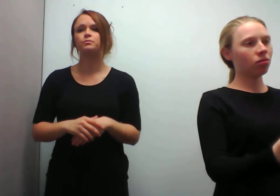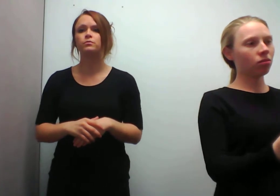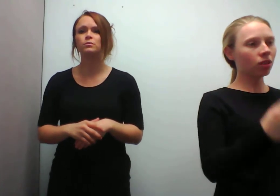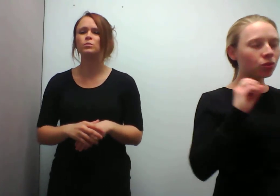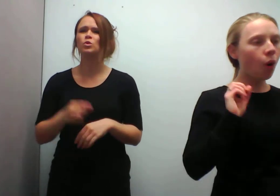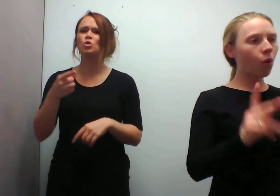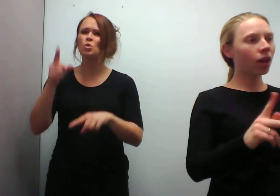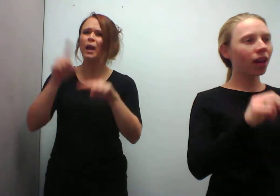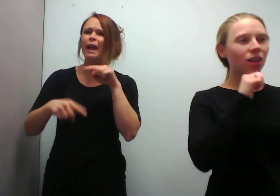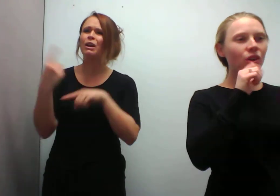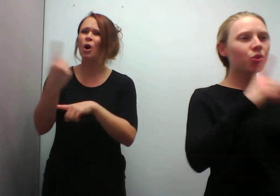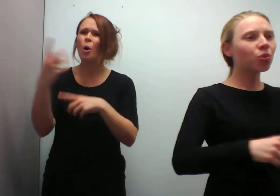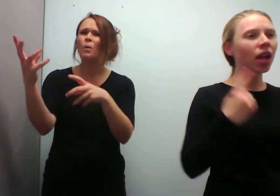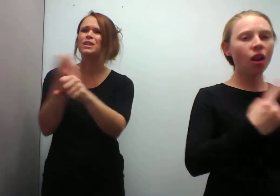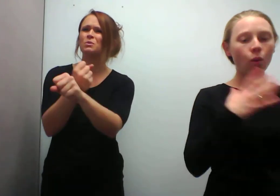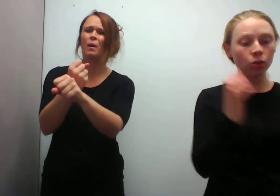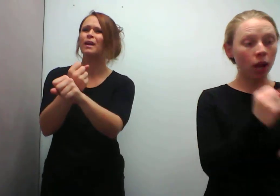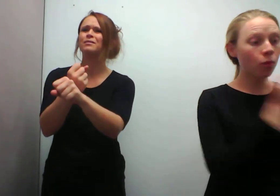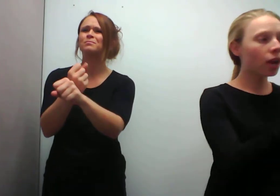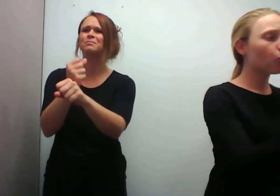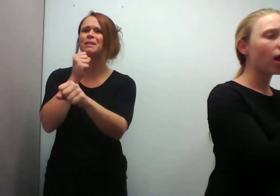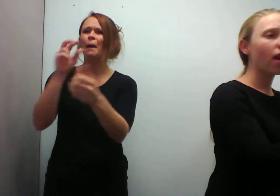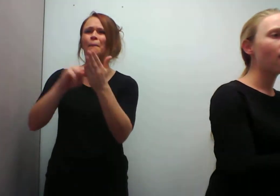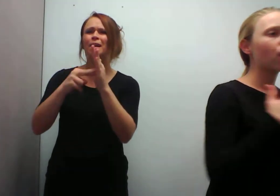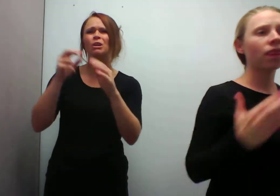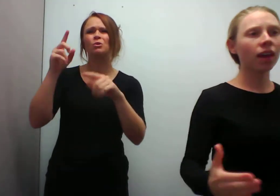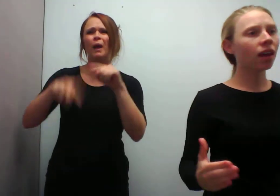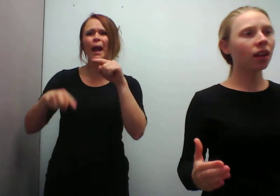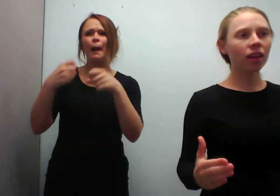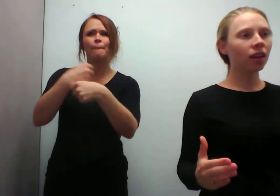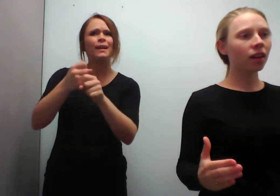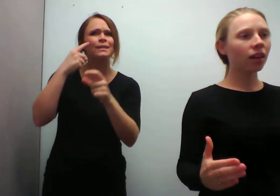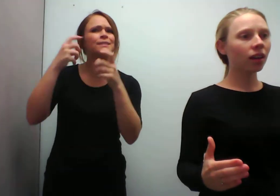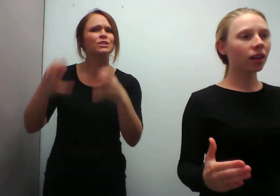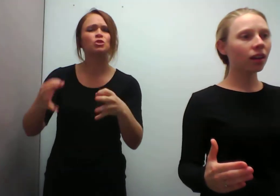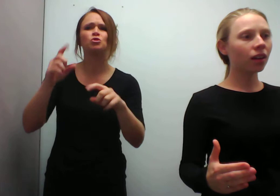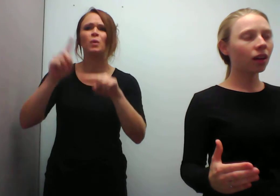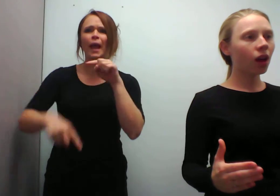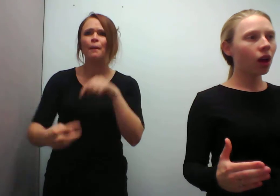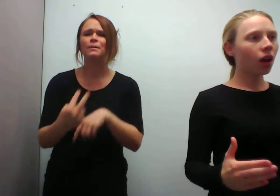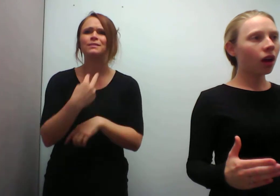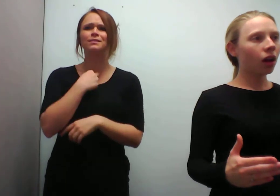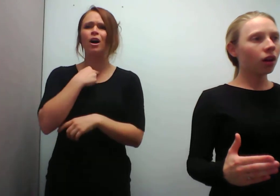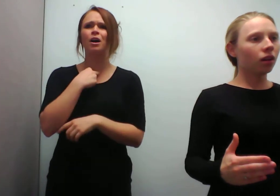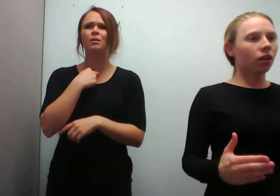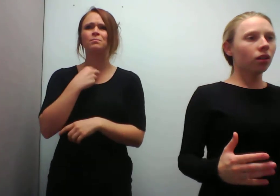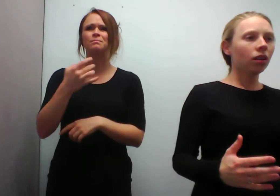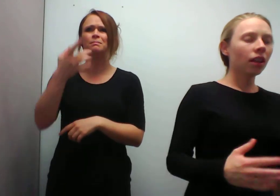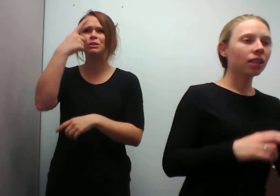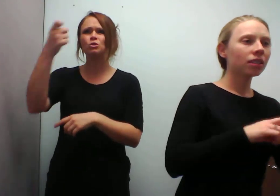You cant always win but don't be afraid to make decisions You cant be paralyzed because you